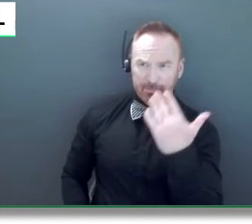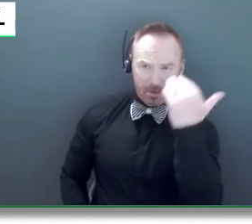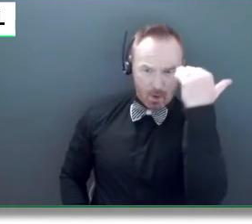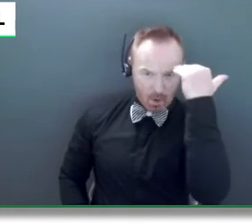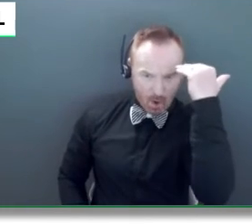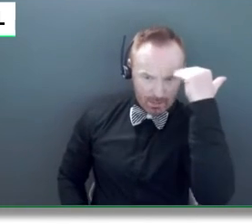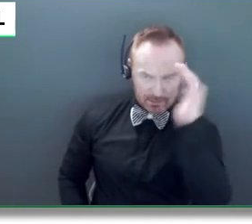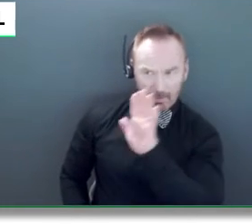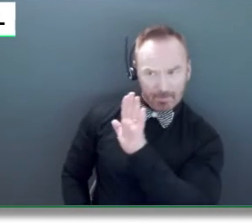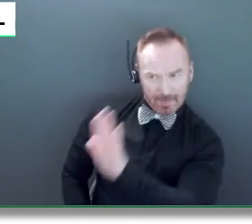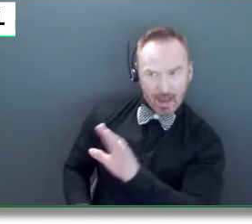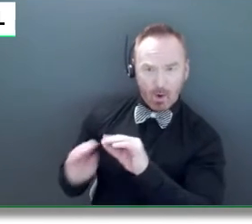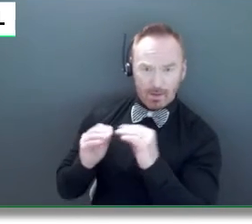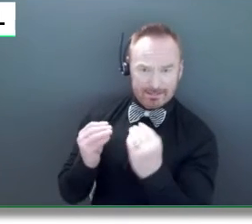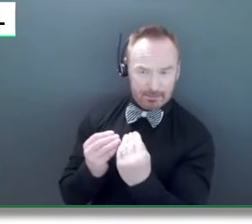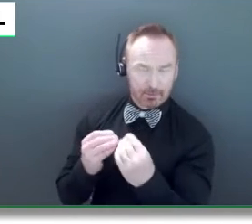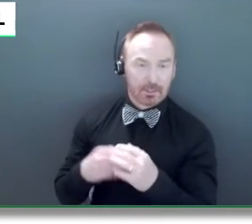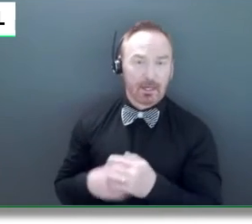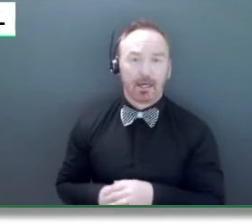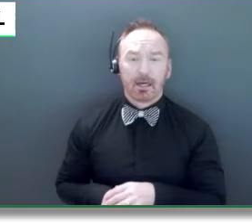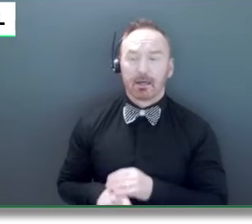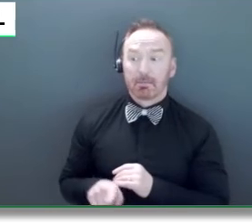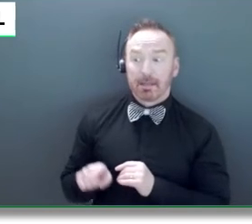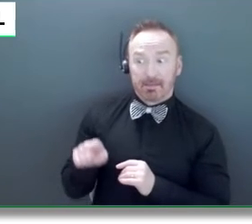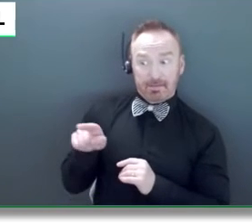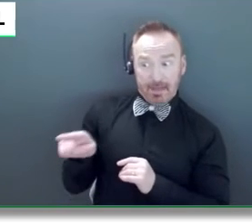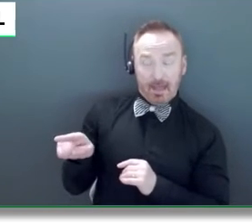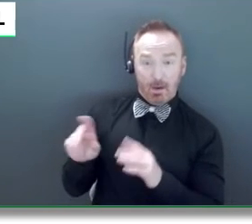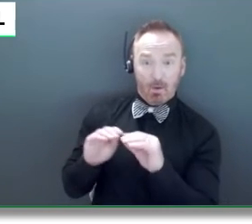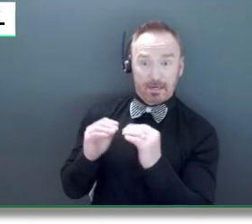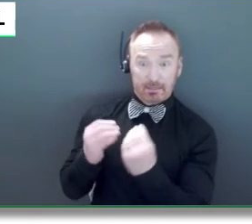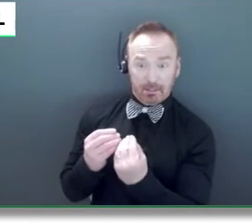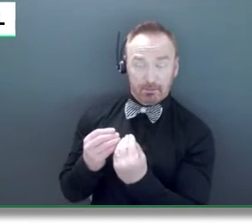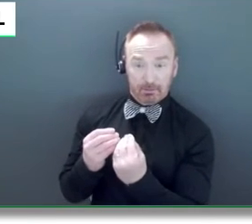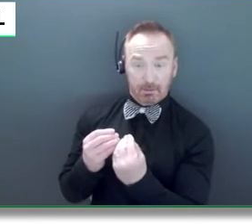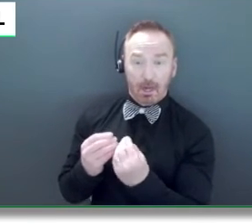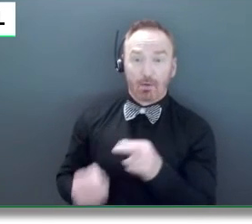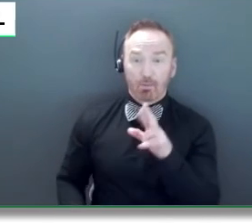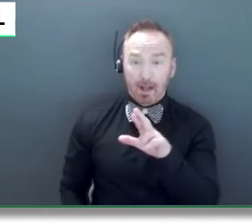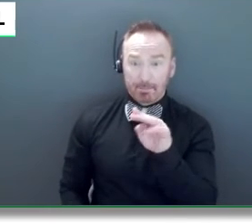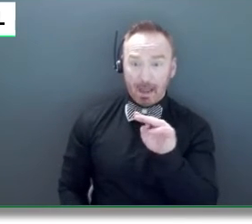they do an excellent job at ensuring that there is no mountain or area that